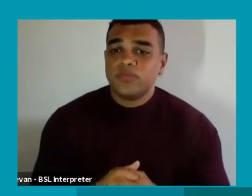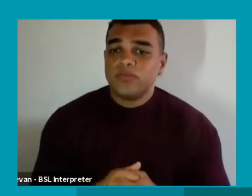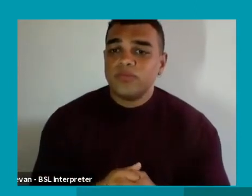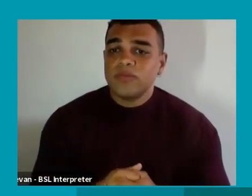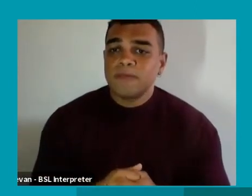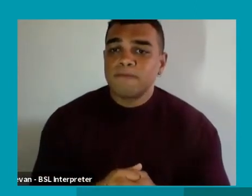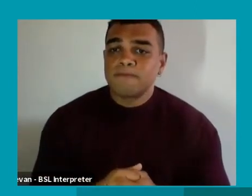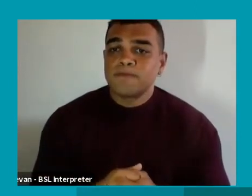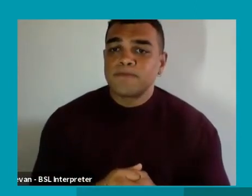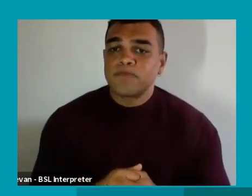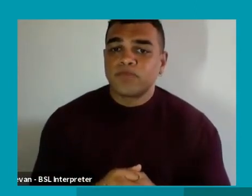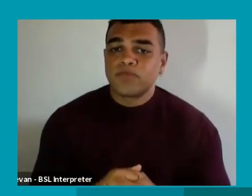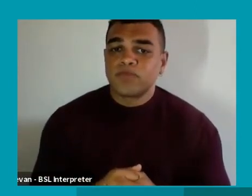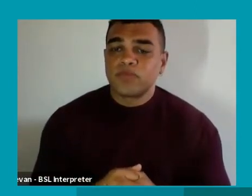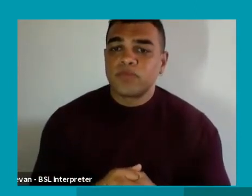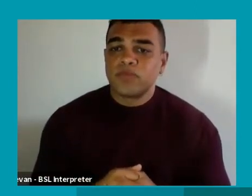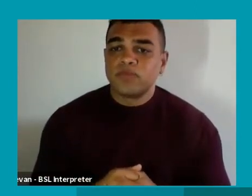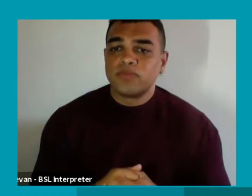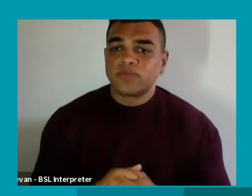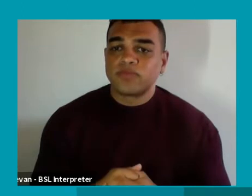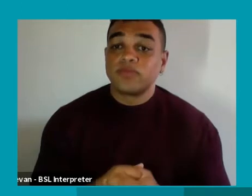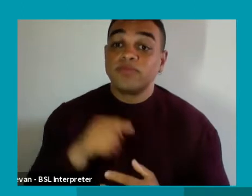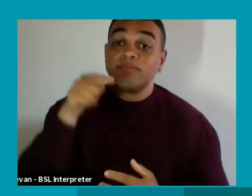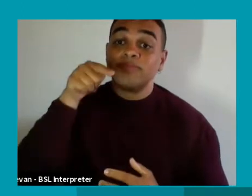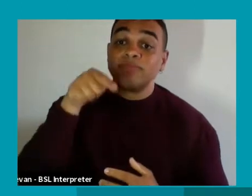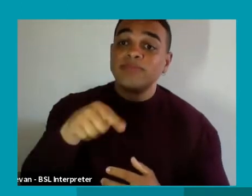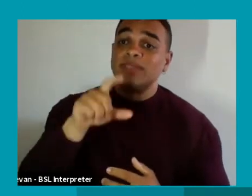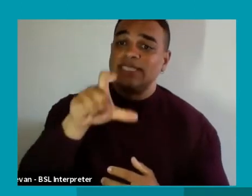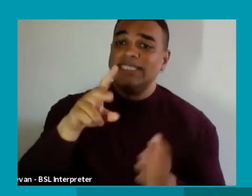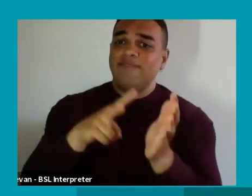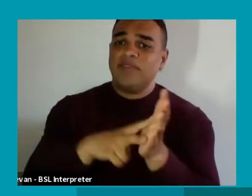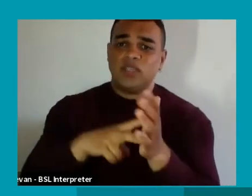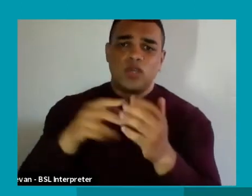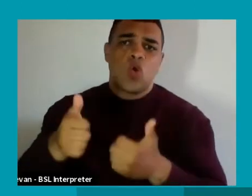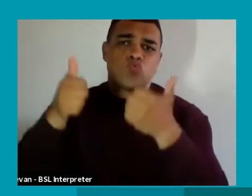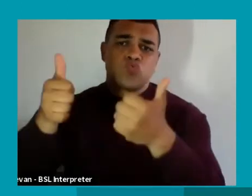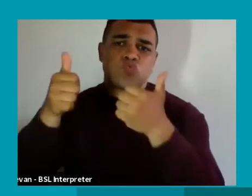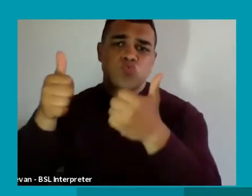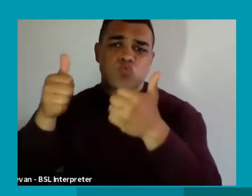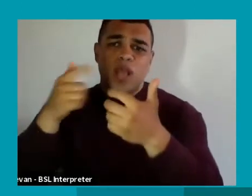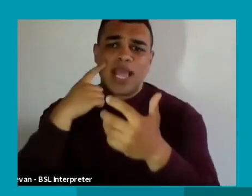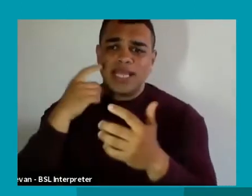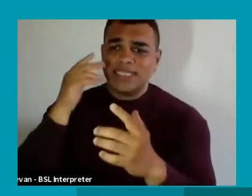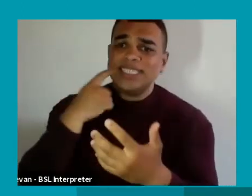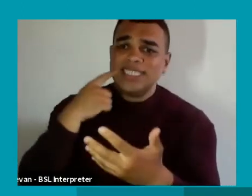but it makes it so much easier to actually construct and share what is so good about you and you will all have something that is so good about you